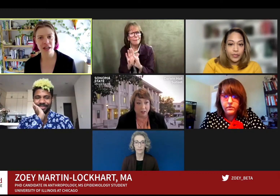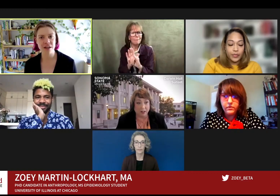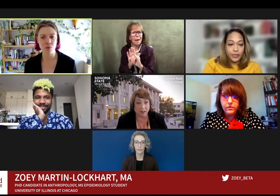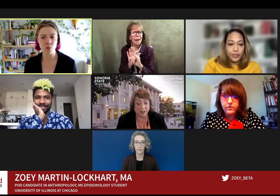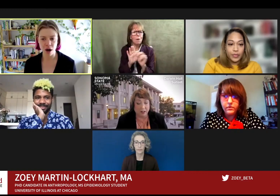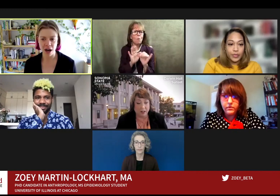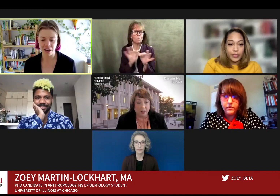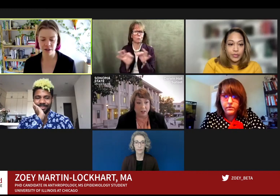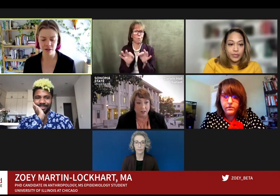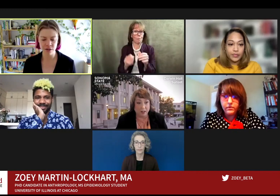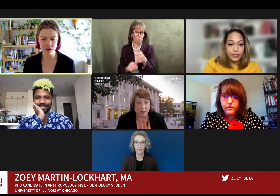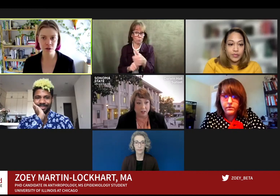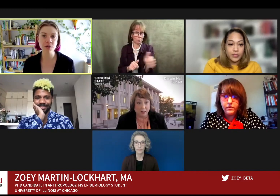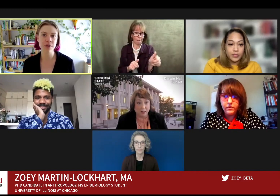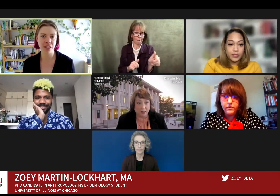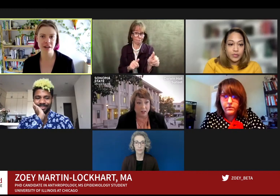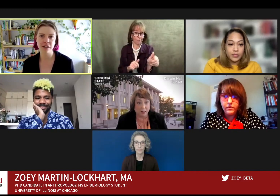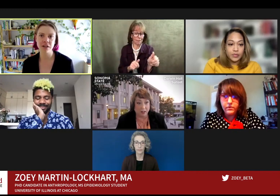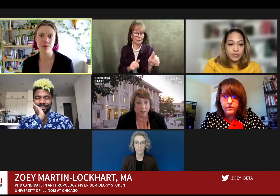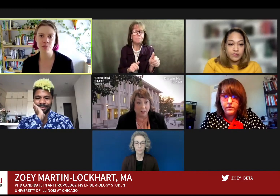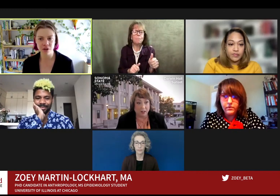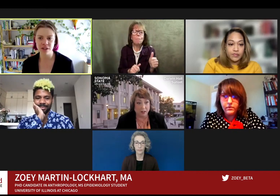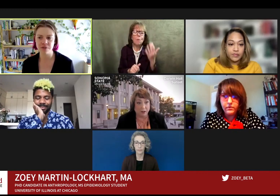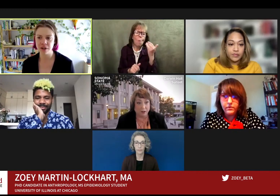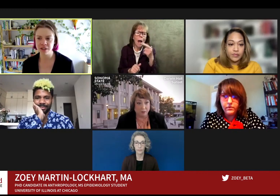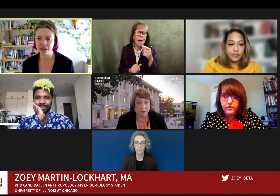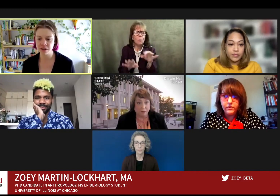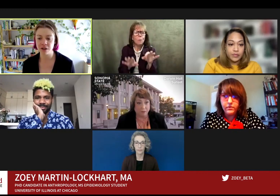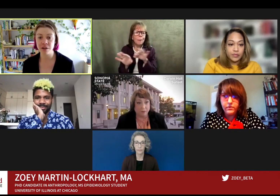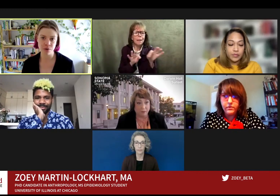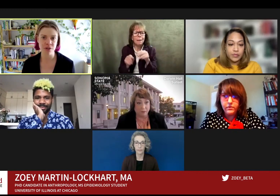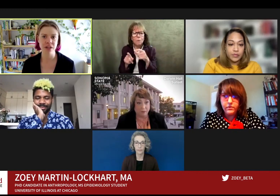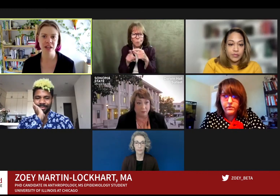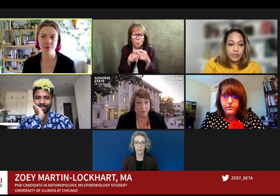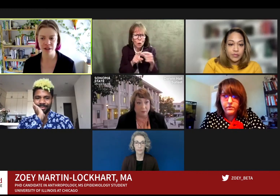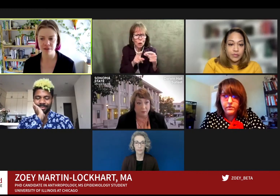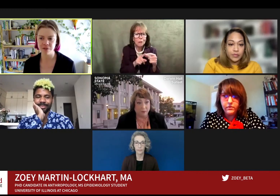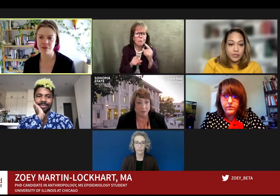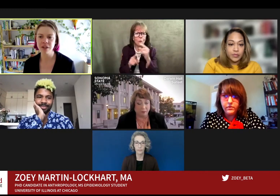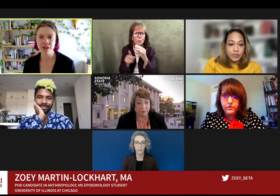And why those particular words and phrases are important and